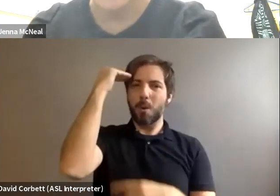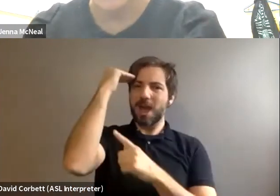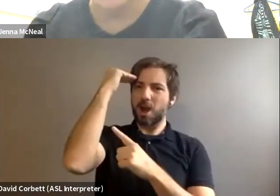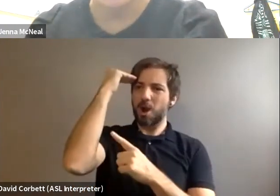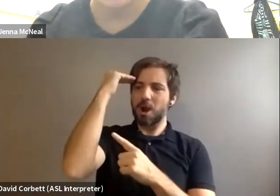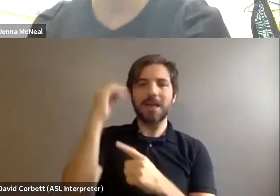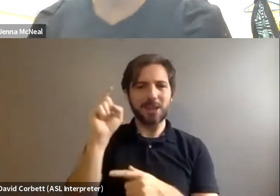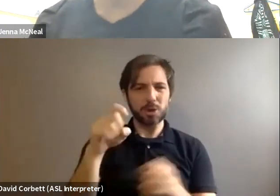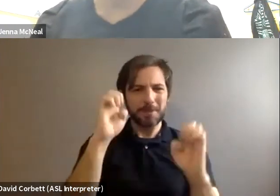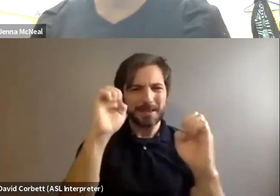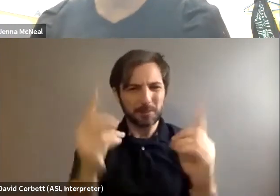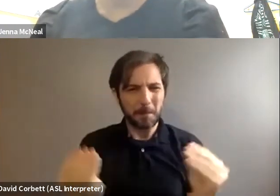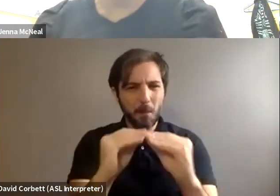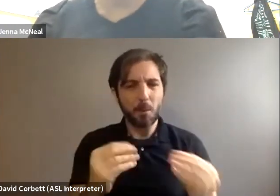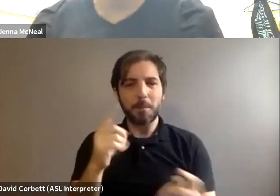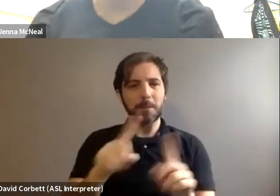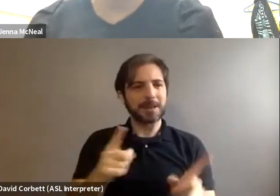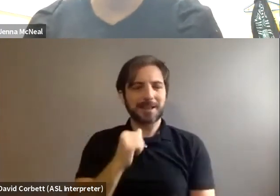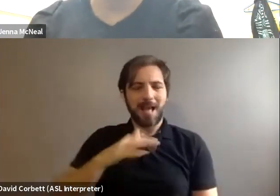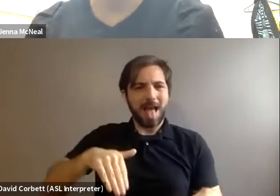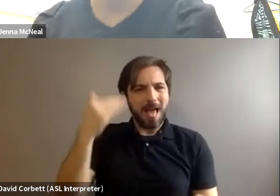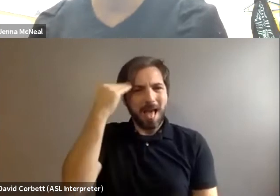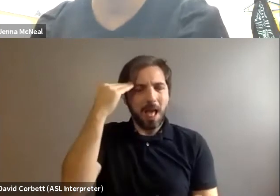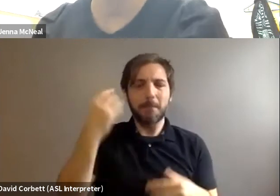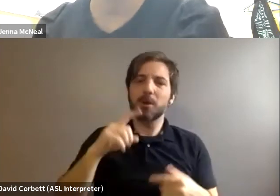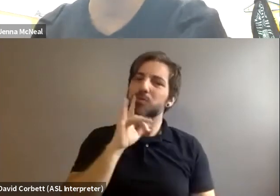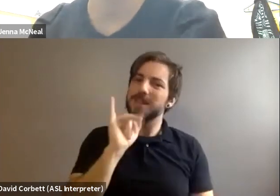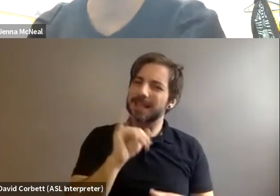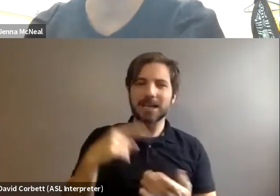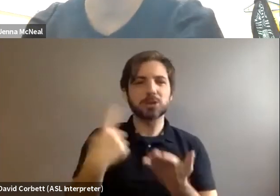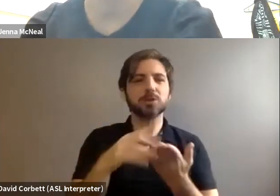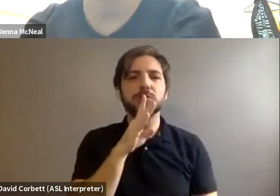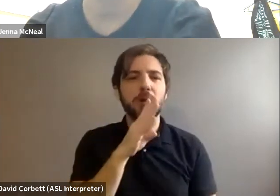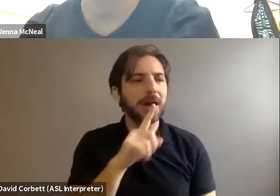i think us us talking about it no matter where you go you know if you're visiting other institutions